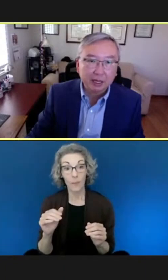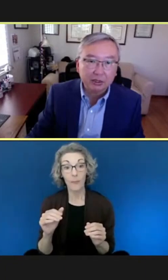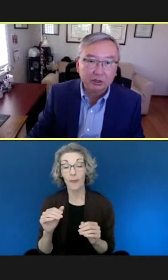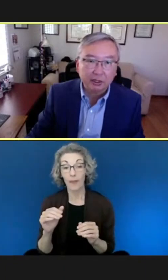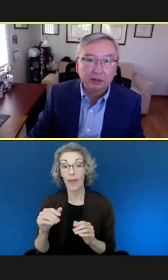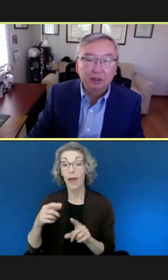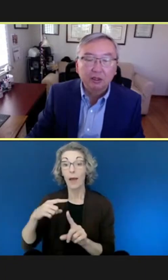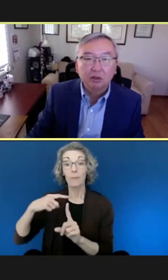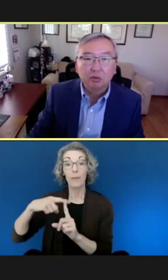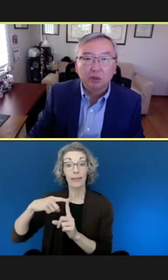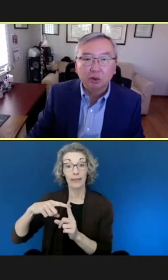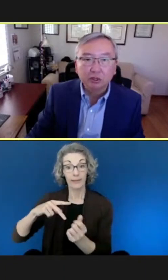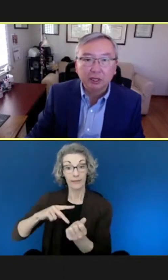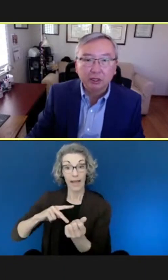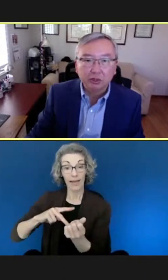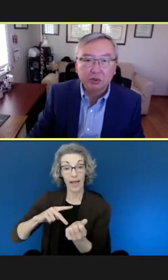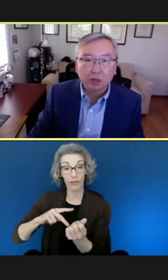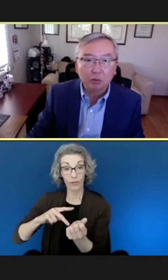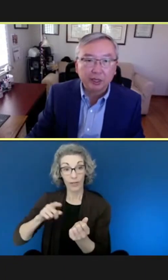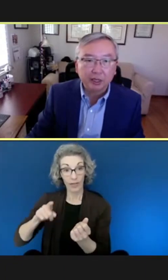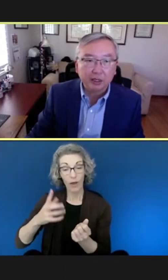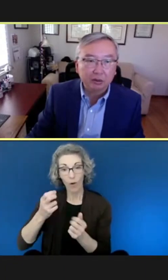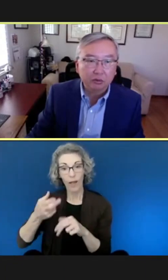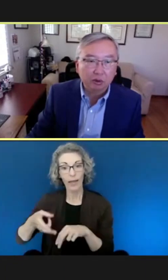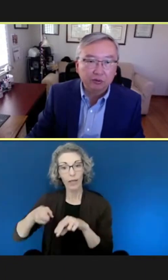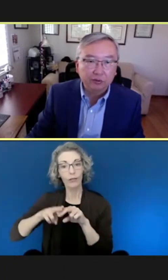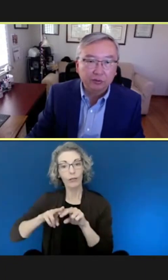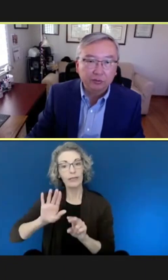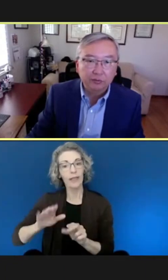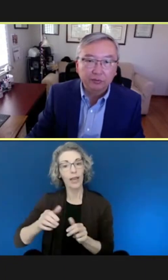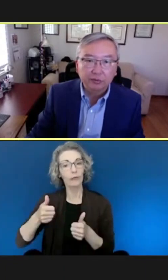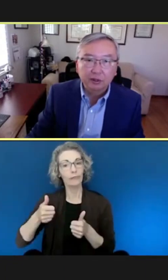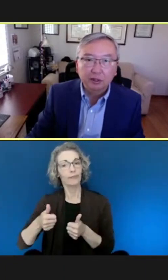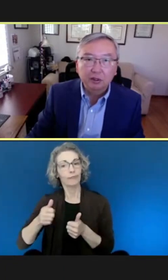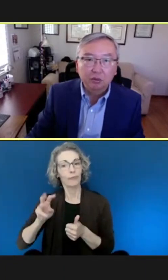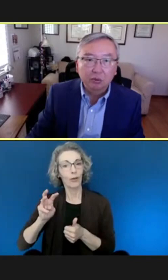we want to increase well-being and growth,